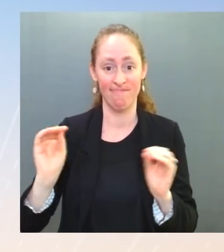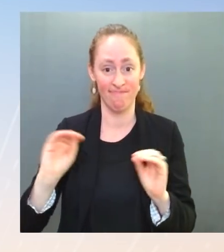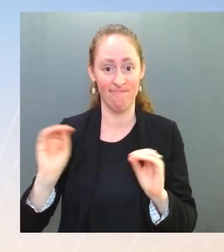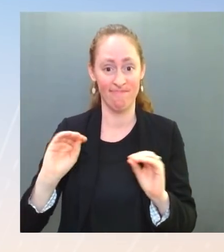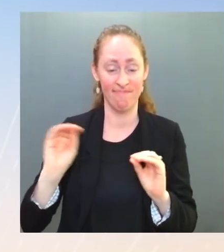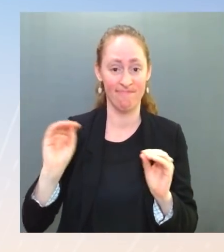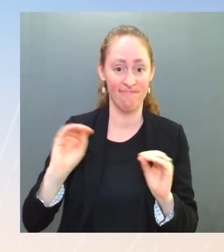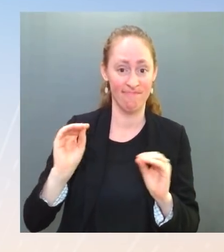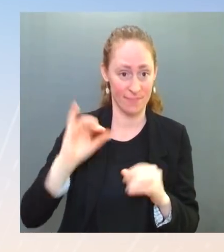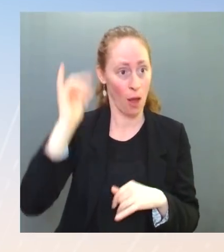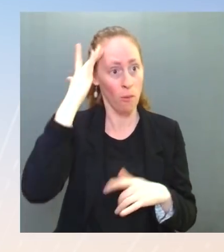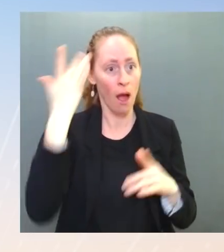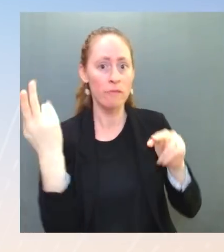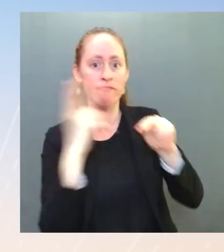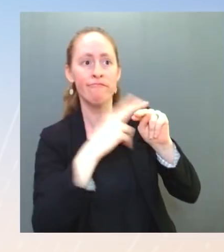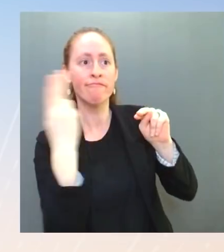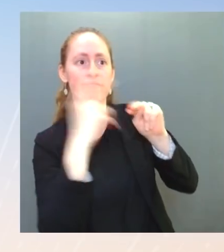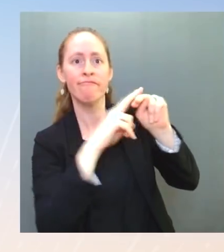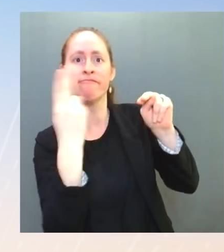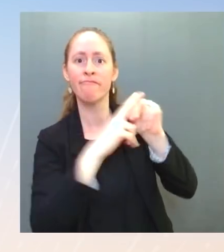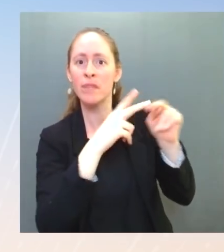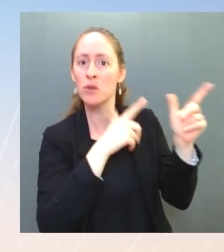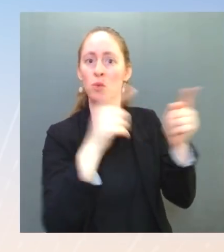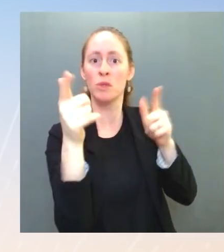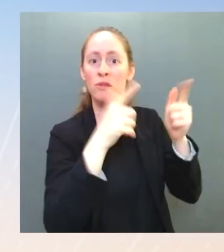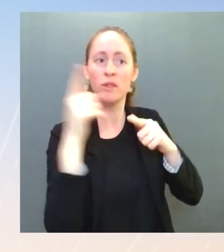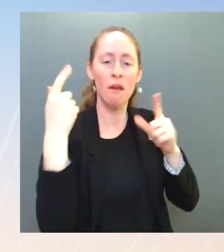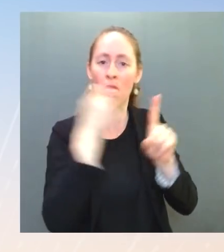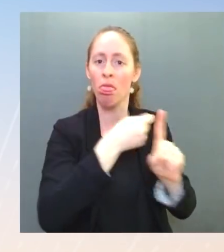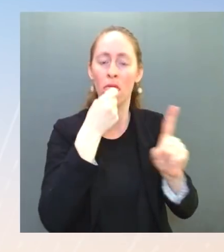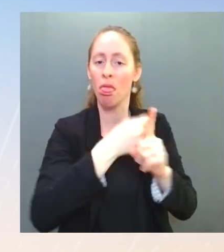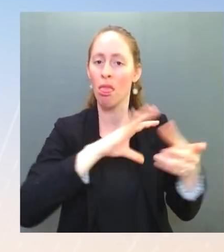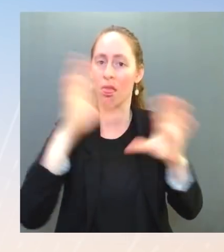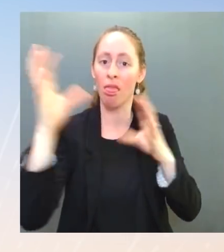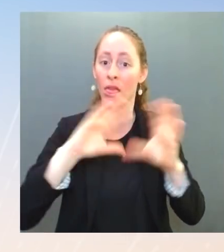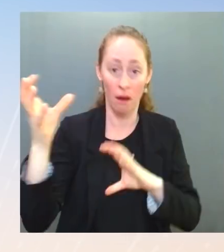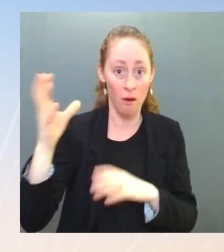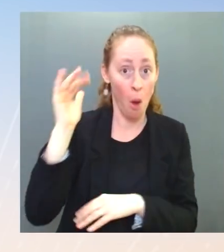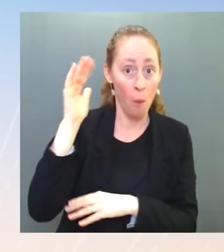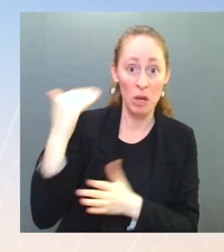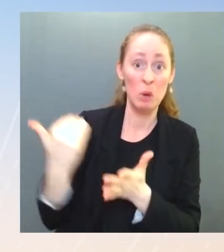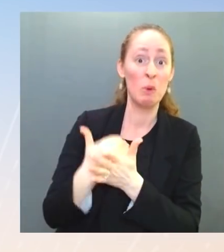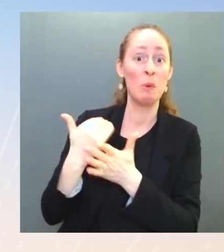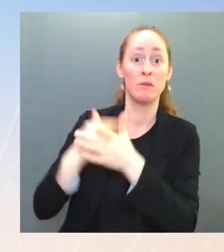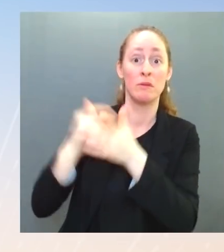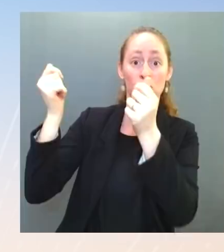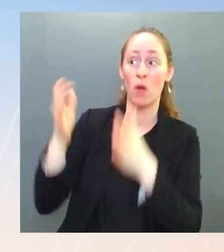but what we know is that having confirmed leadership leading any agency,